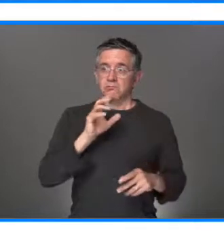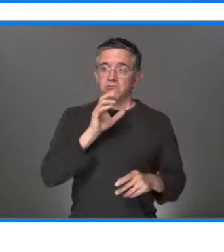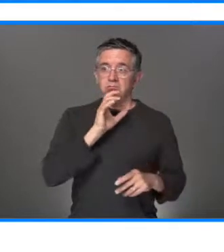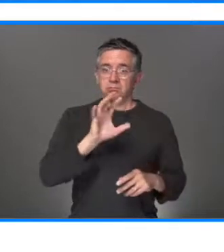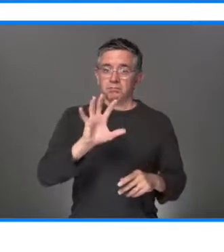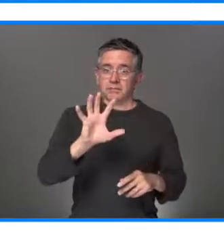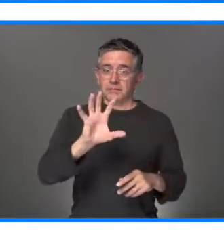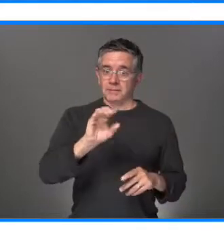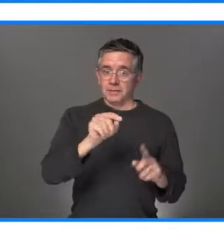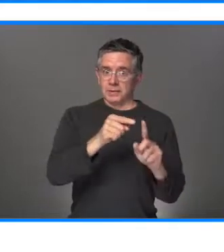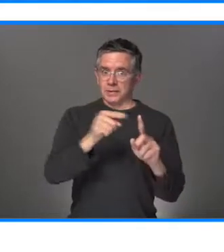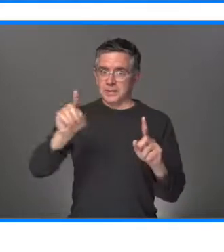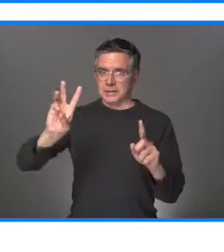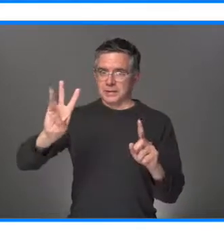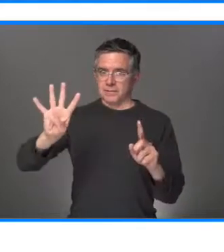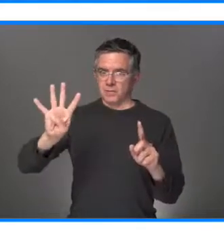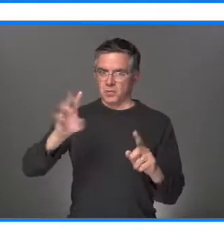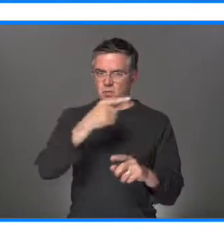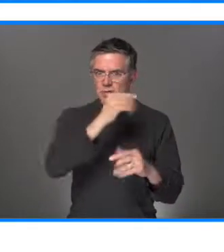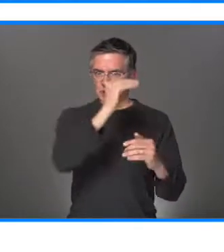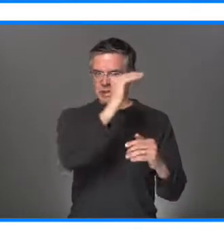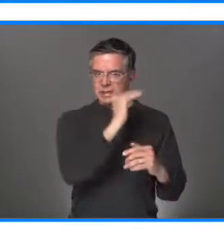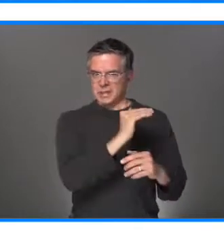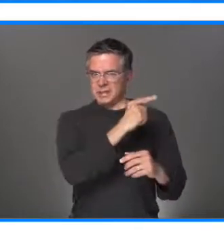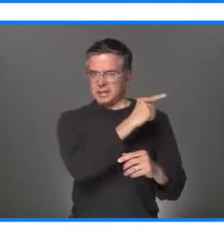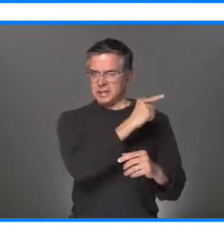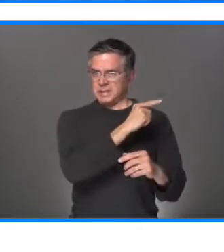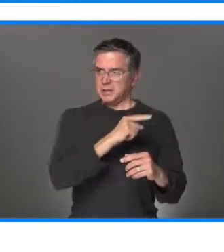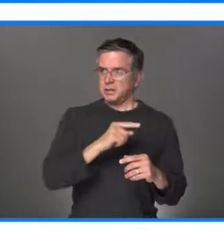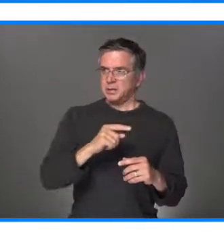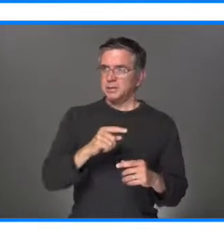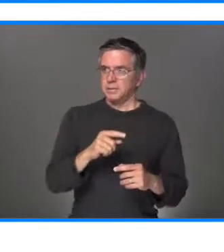52% have initiated vaccine.